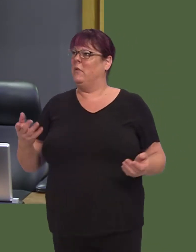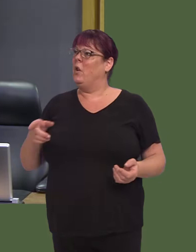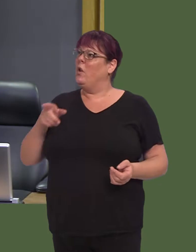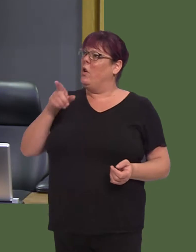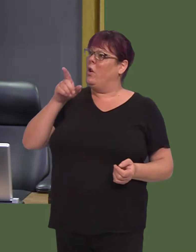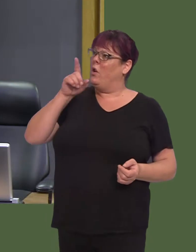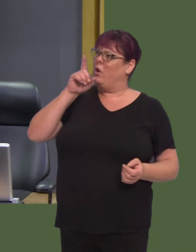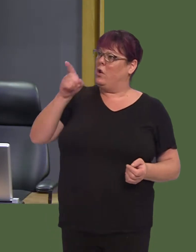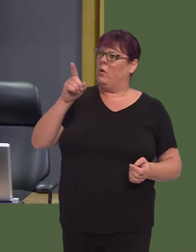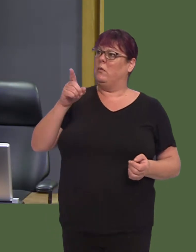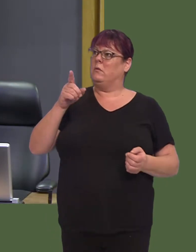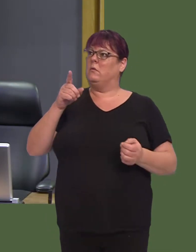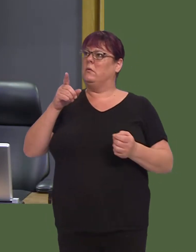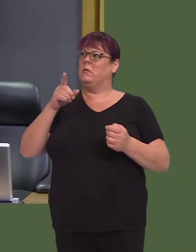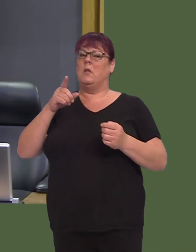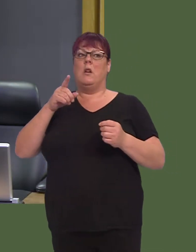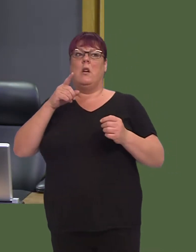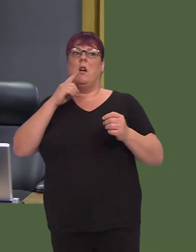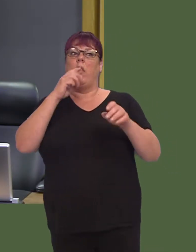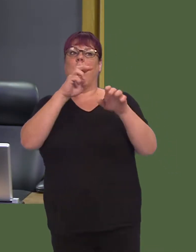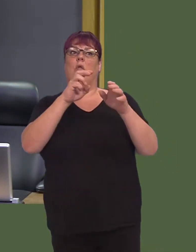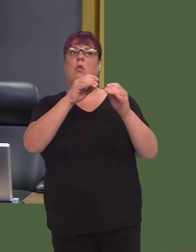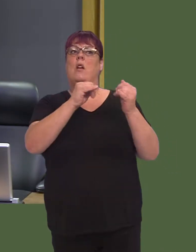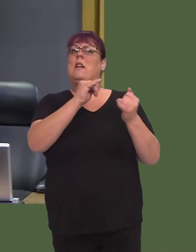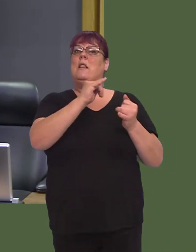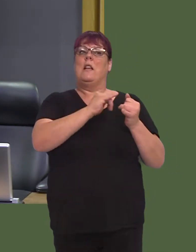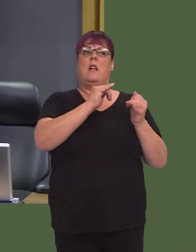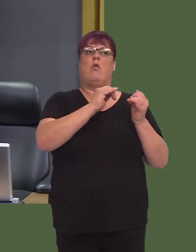It's less of a surprise, perhaps, that you're being outshone by the Government of the Republic